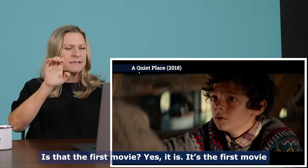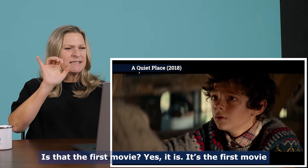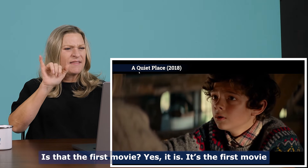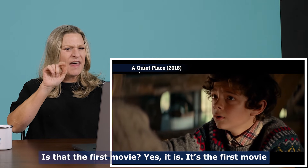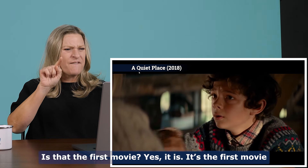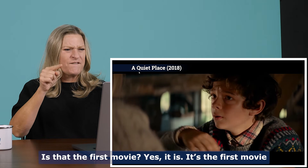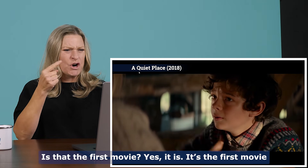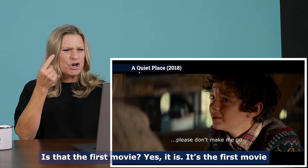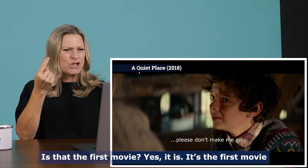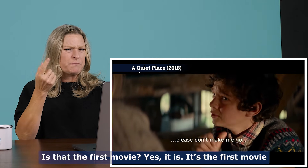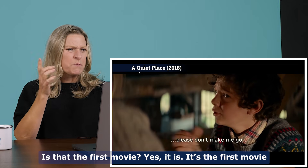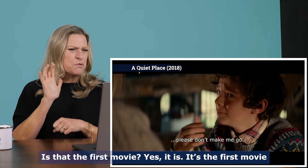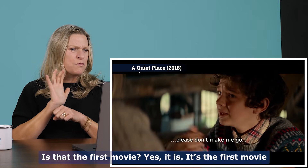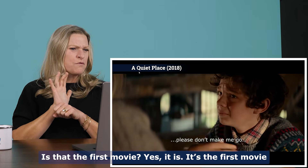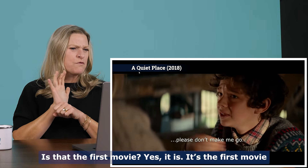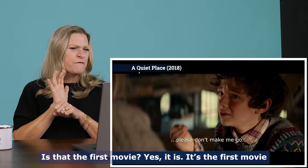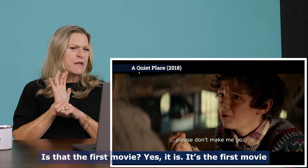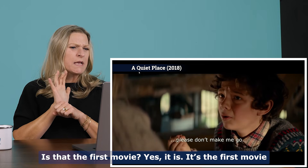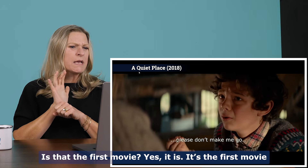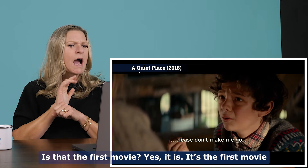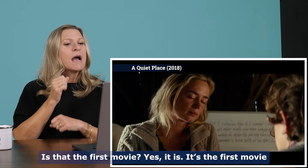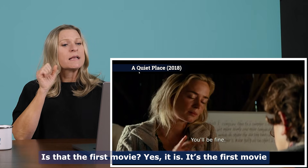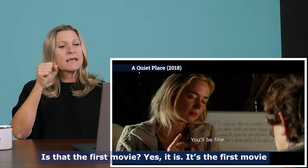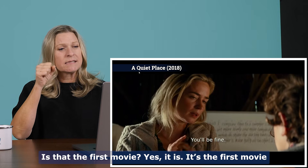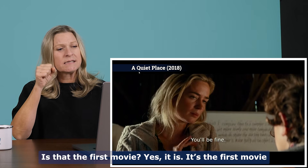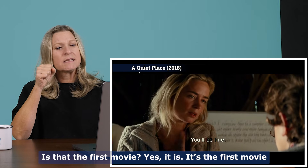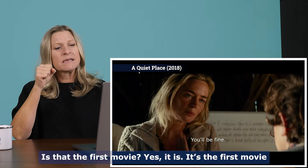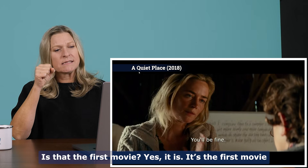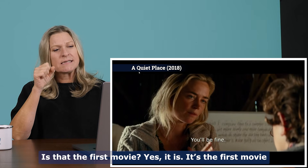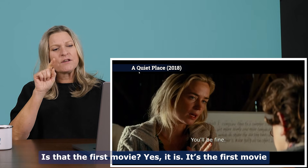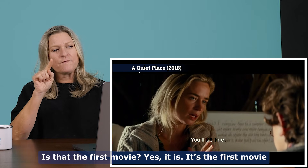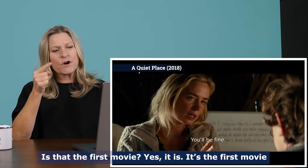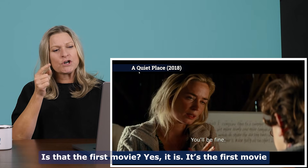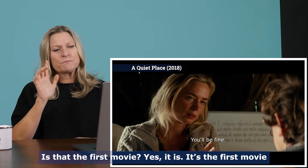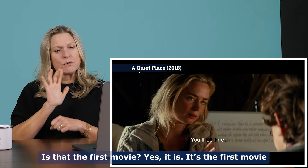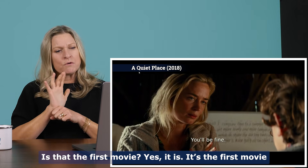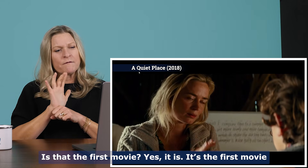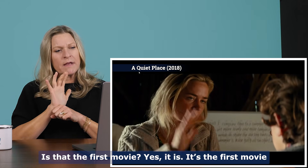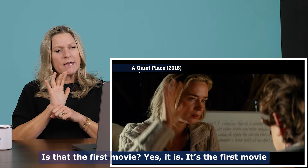Is that the first movie? Yes, it is. It’s the first movie